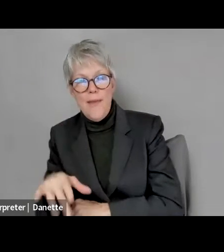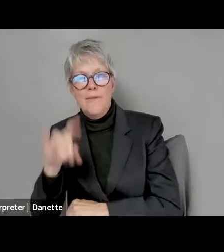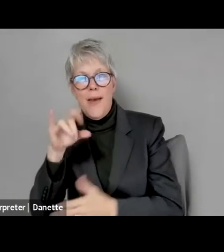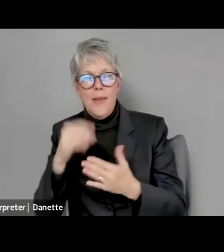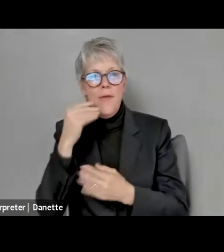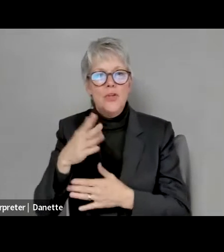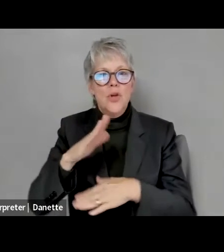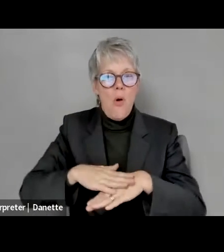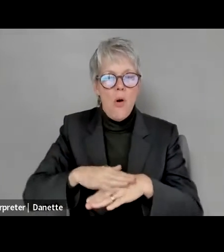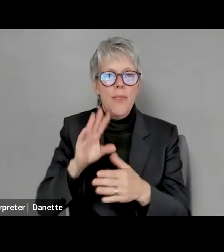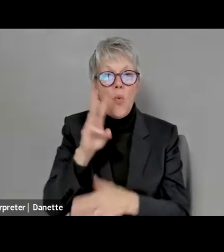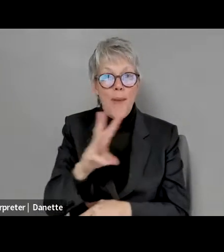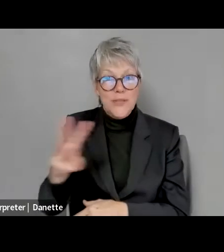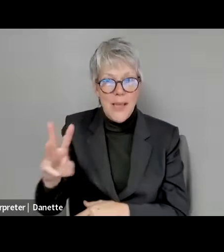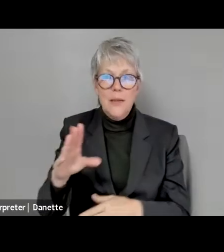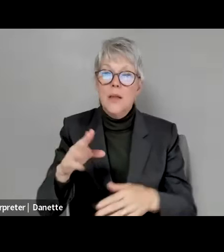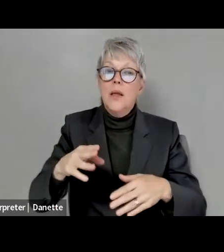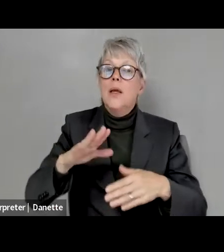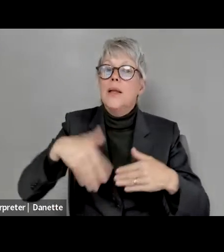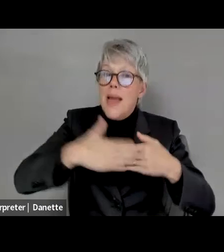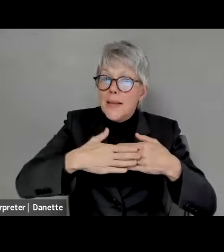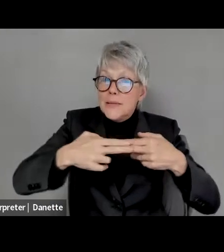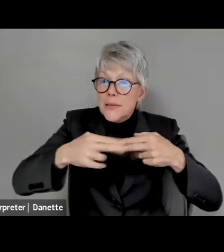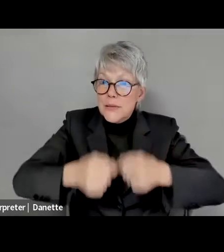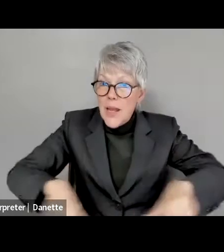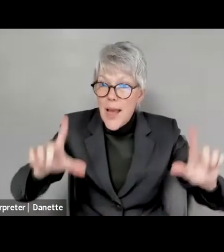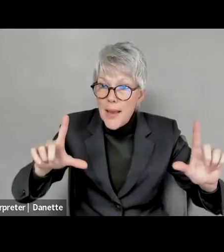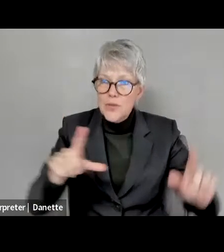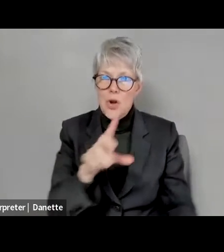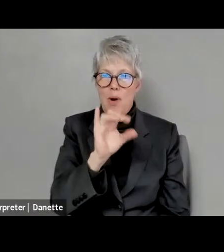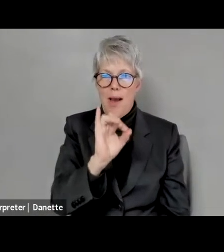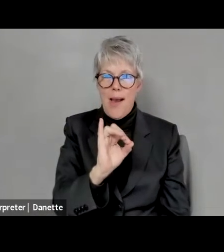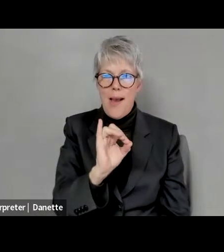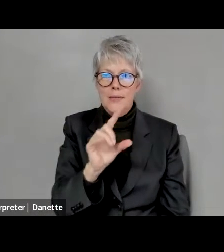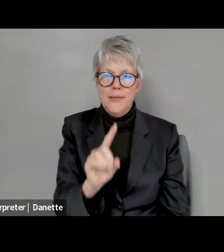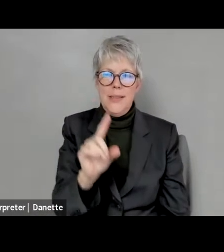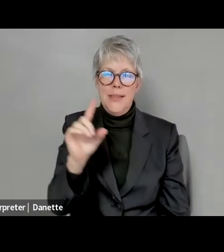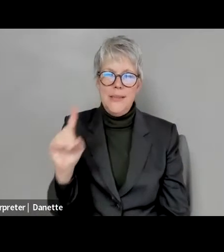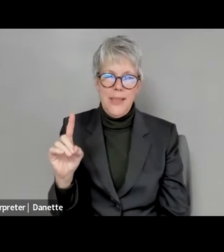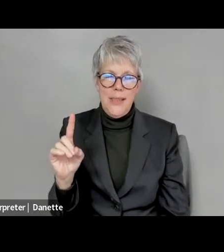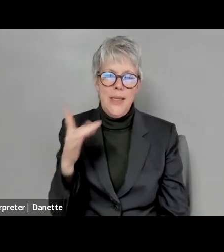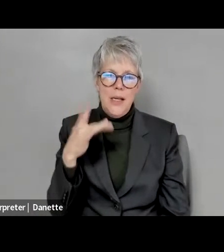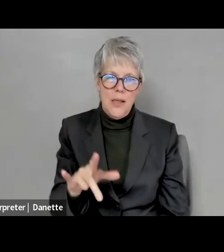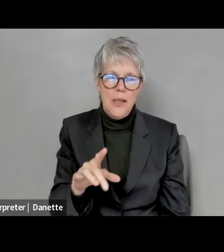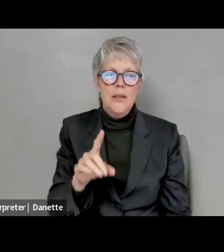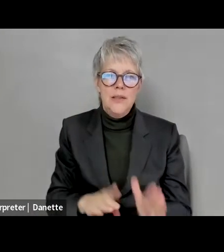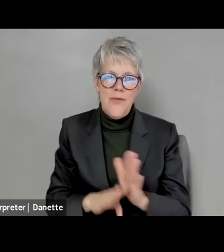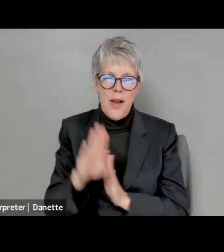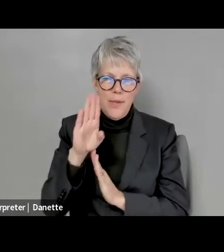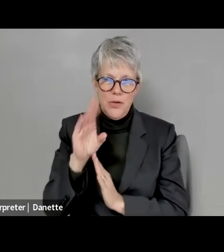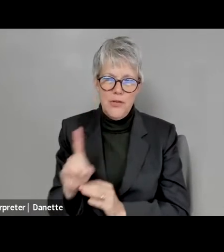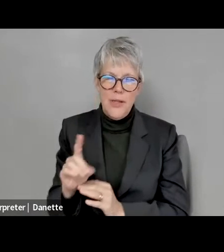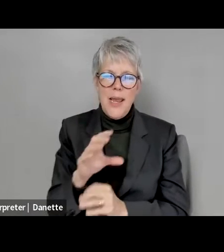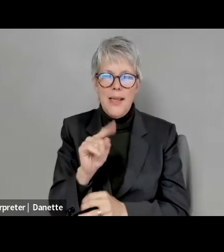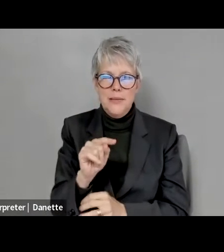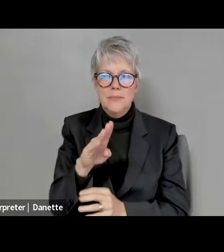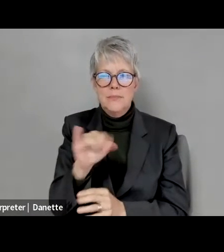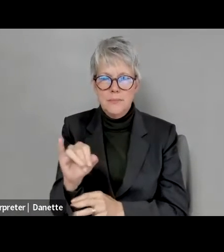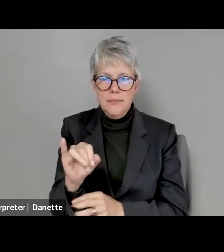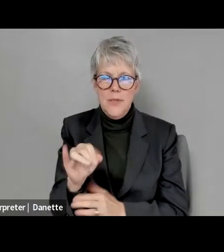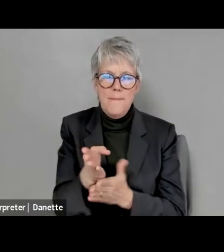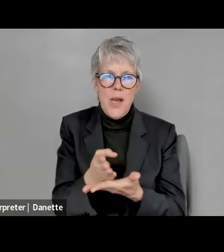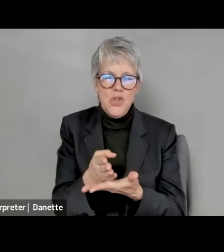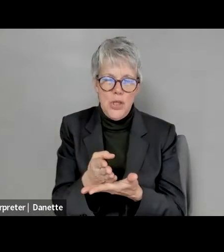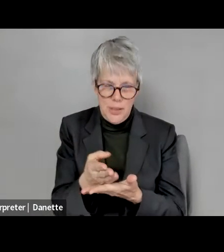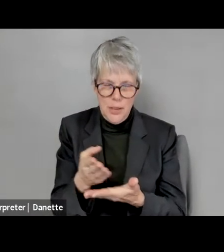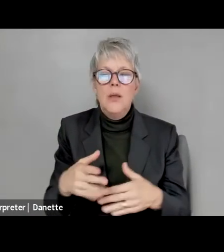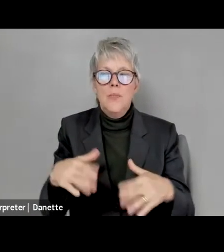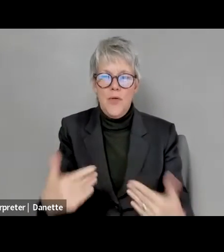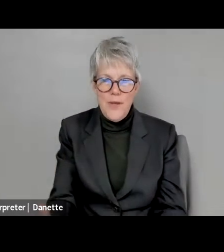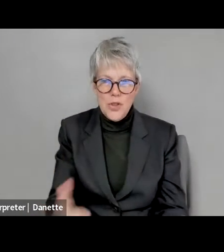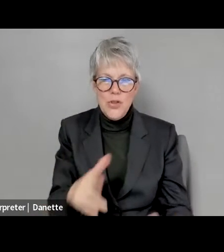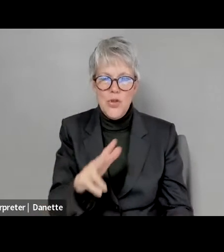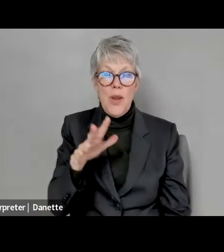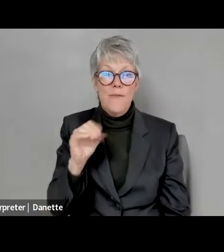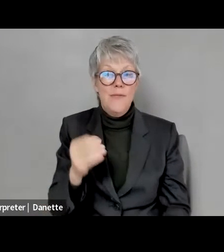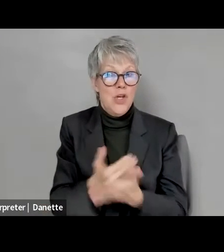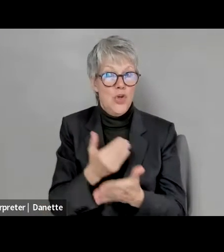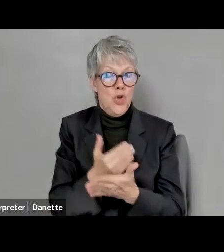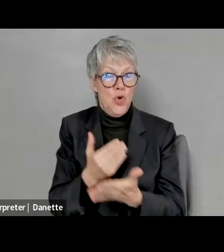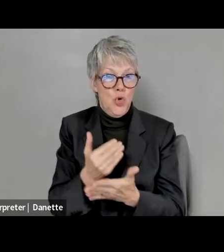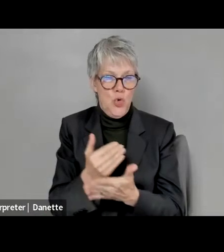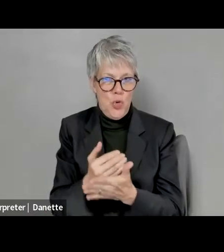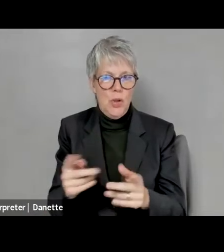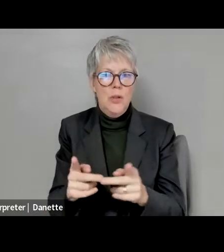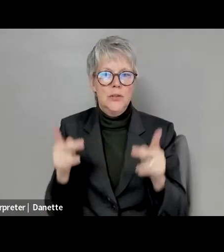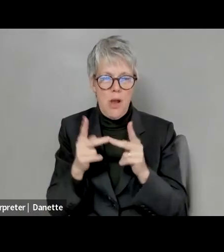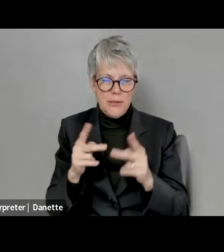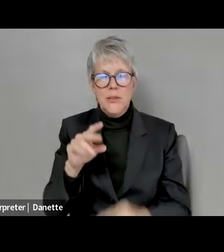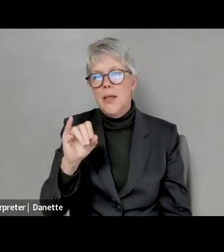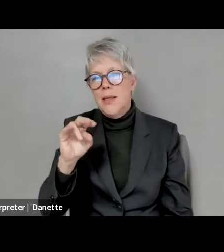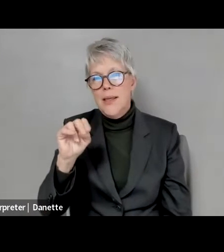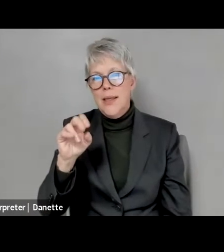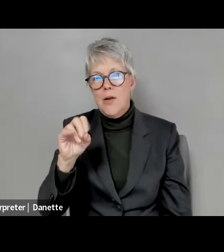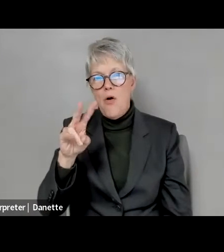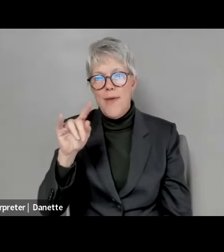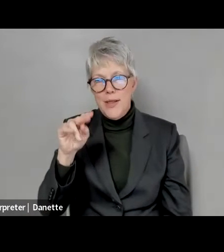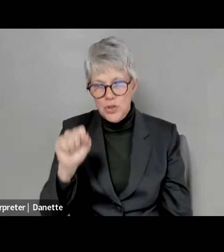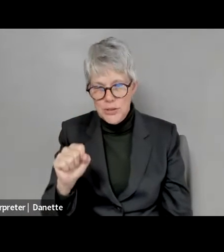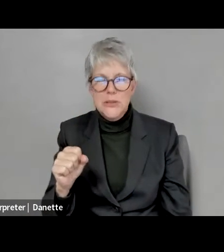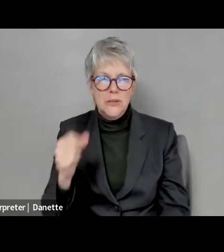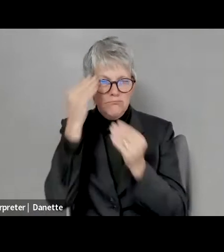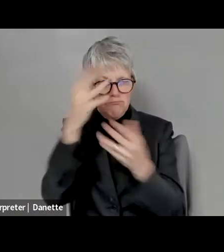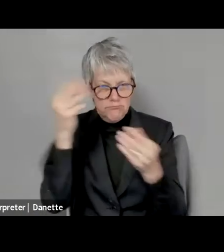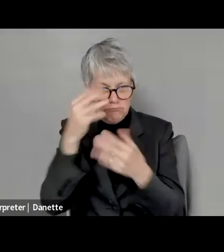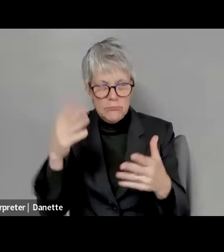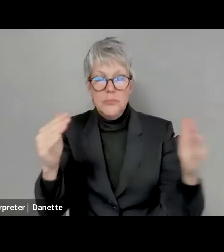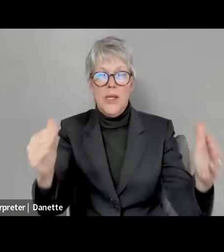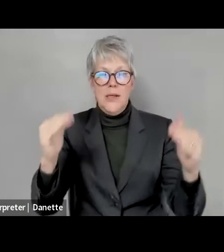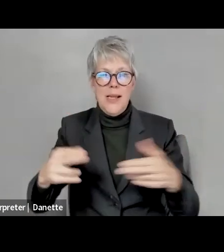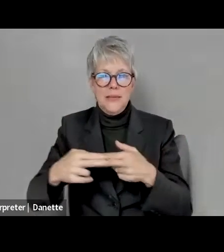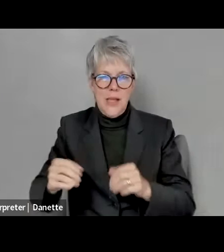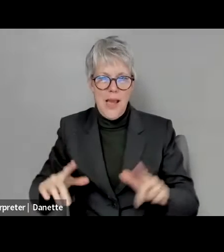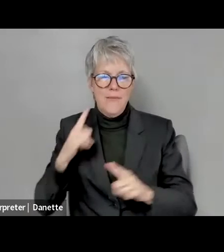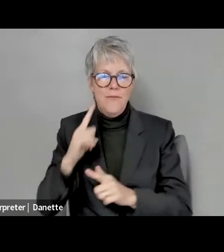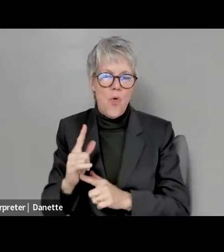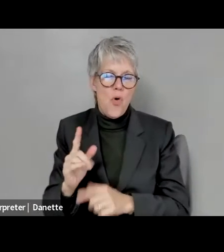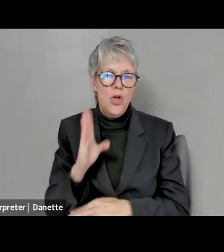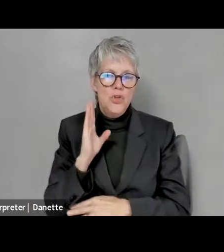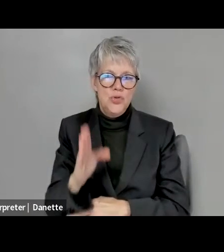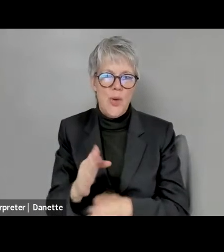Kelly Crosbie: on the next slide. I want to remind folks about the Id and D. So the intellectual developmental disability and traumatic brain injury budget provisions. Remember, we got three hundred and fifty new animation slots, so as those are rolling out, we'll share information here with you. There's going to be a next slide on the direct support, professional wage increase, or so i'll hold that